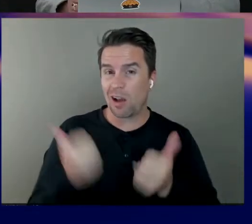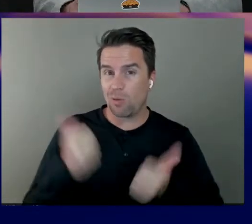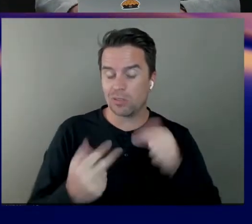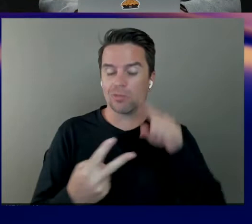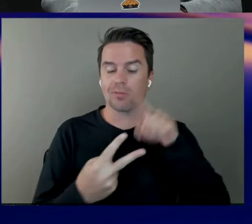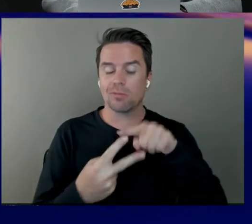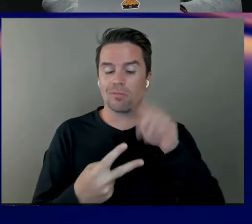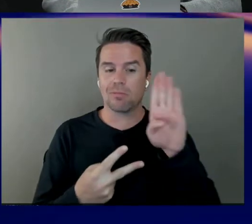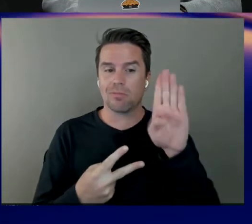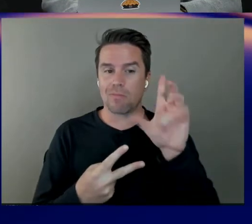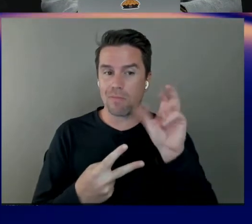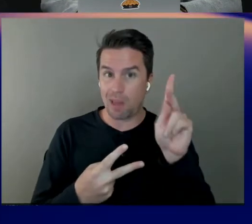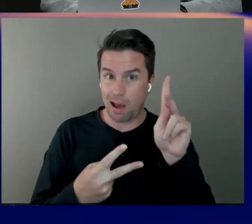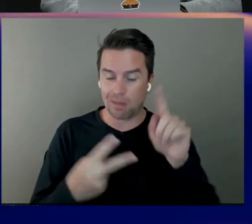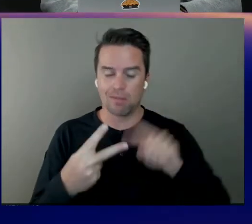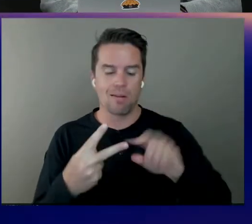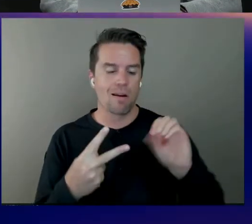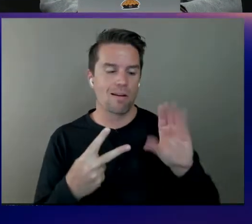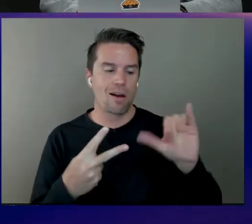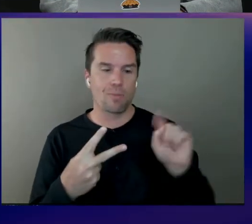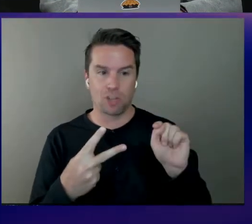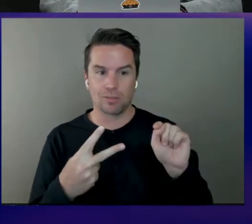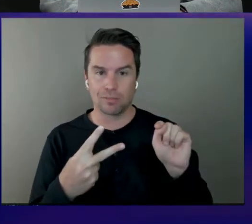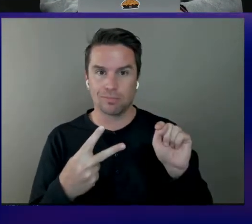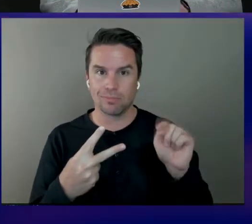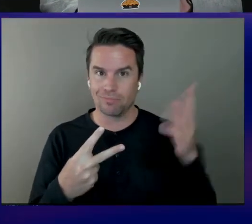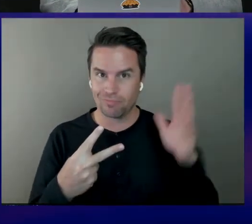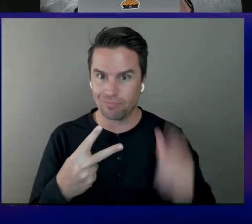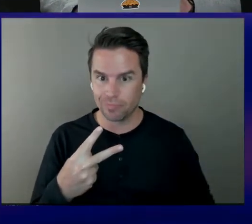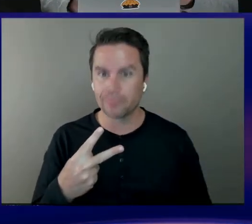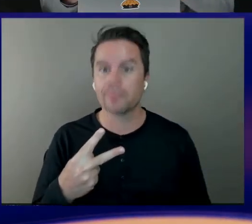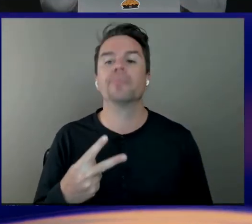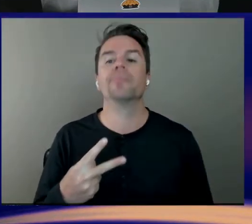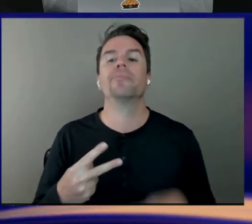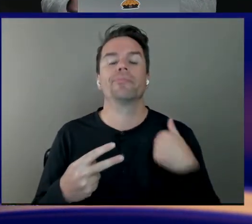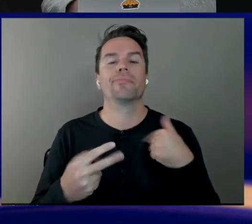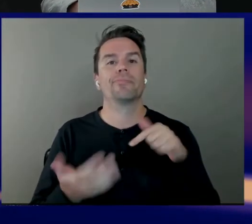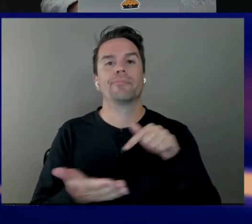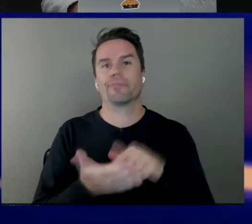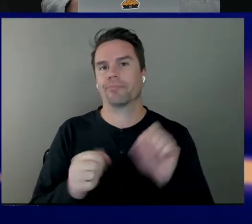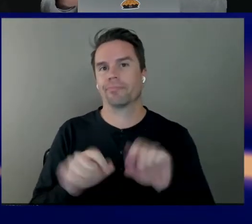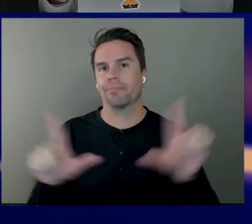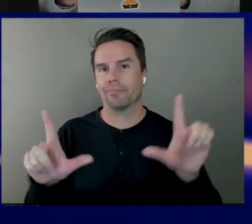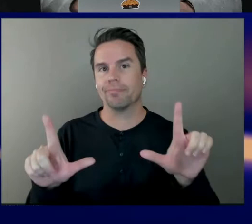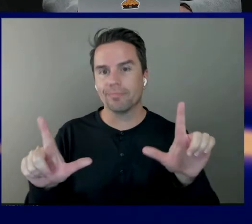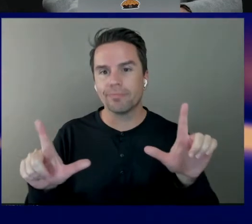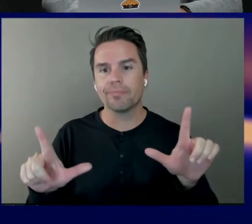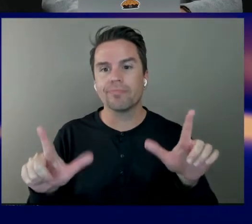So when I go in, I can just go in and click on this. And this is going to bring up